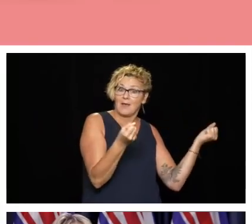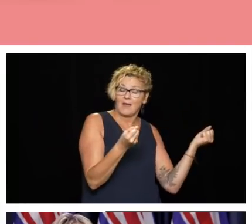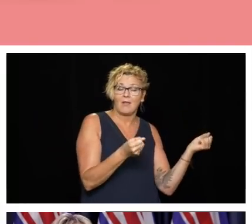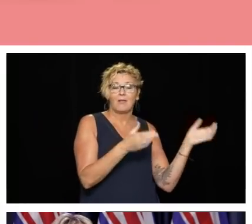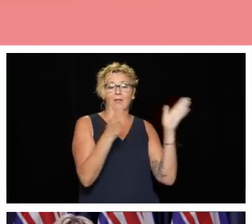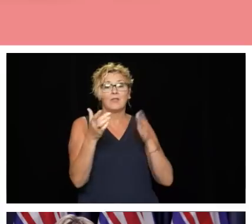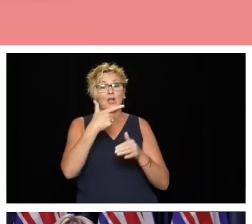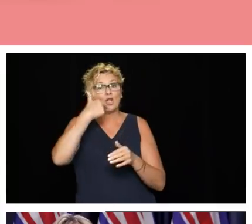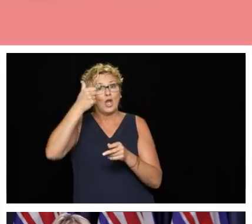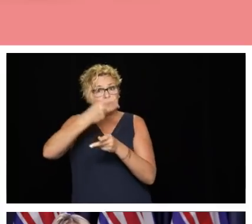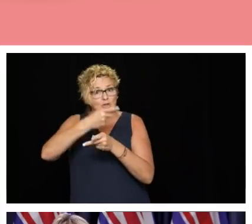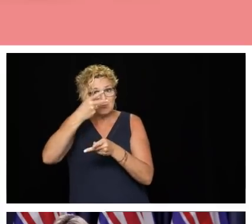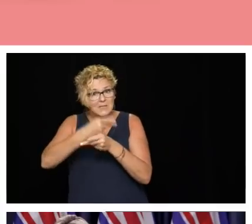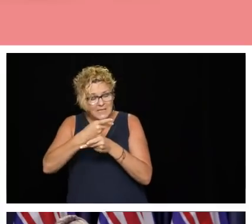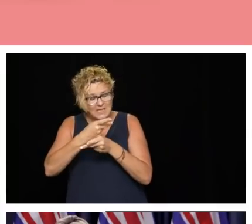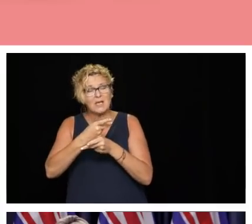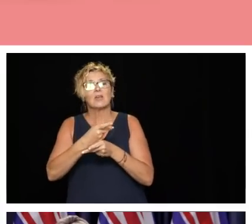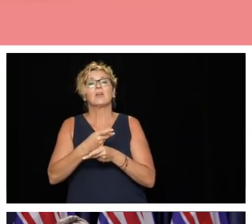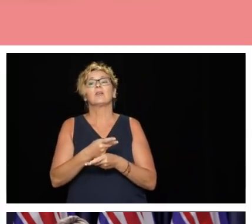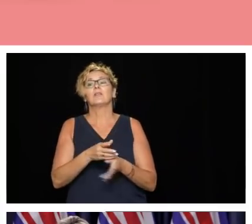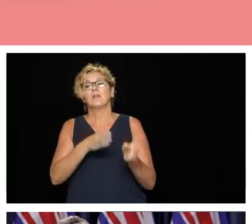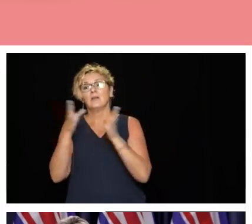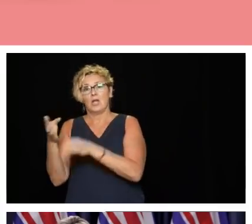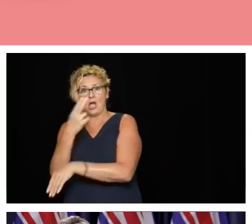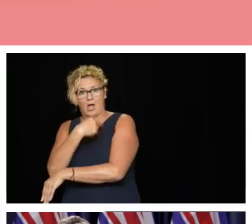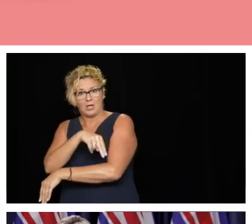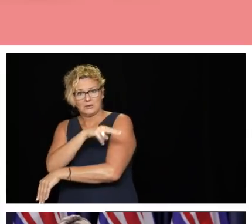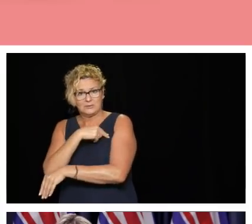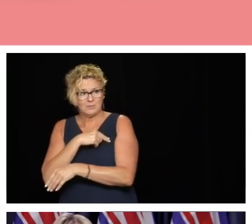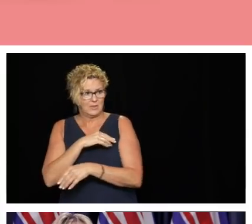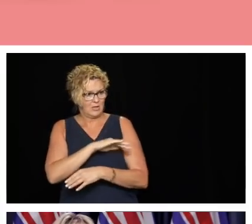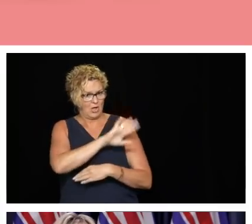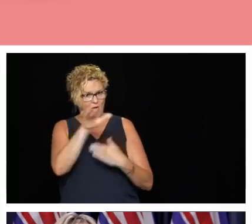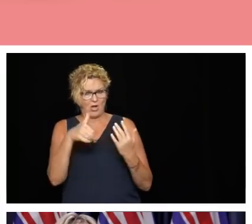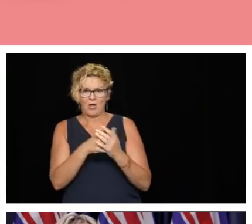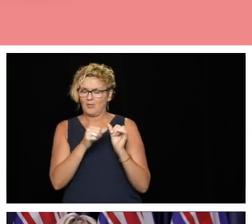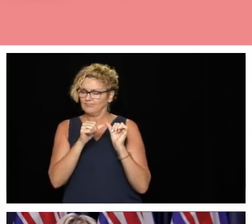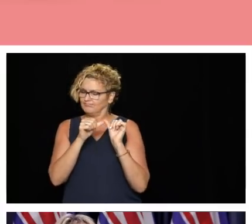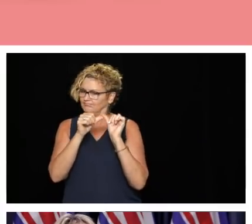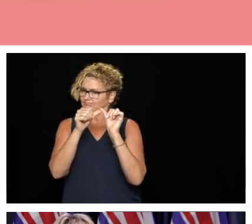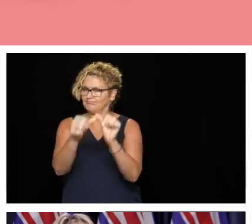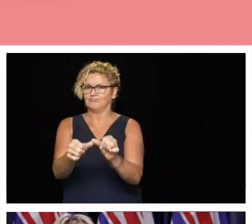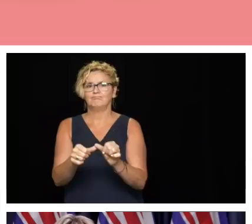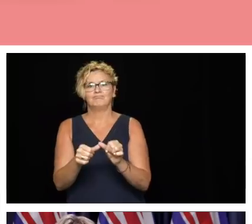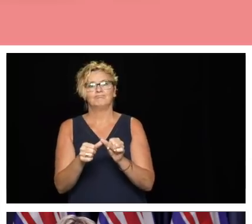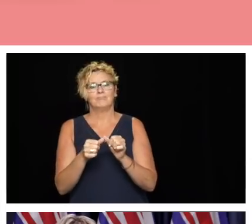in place across our system whether it is in the